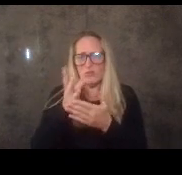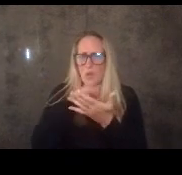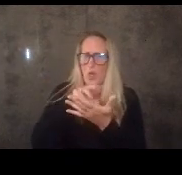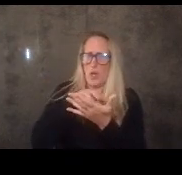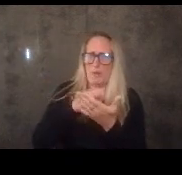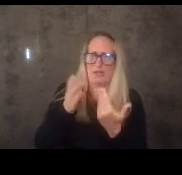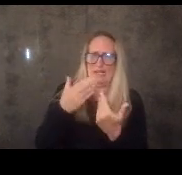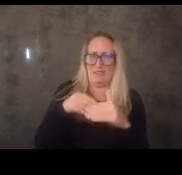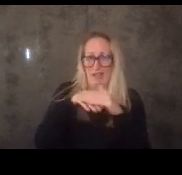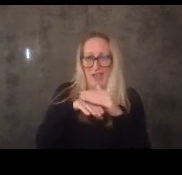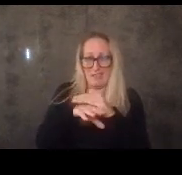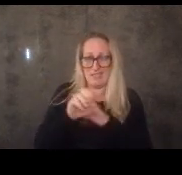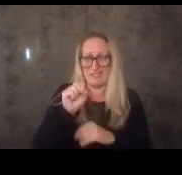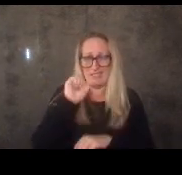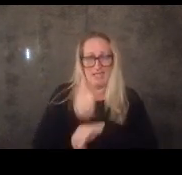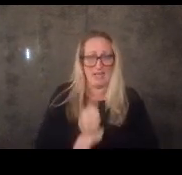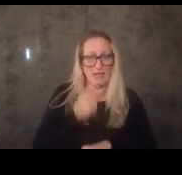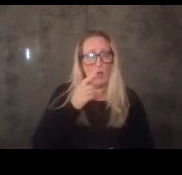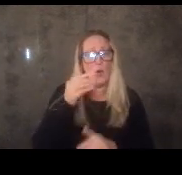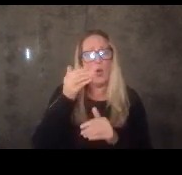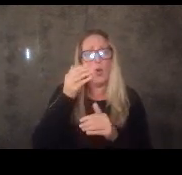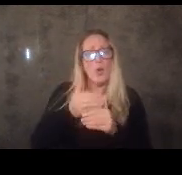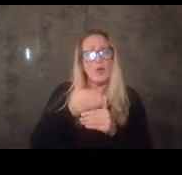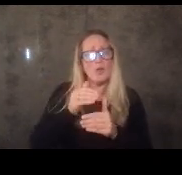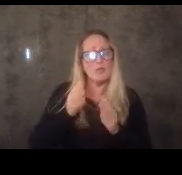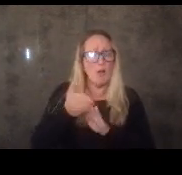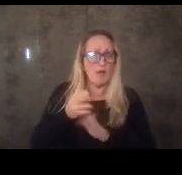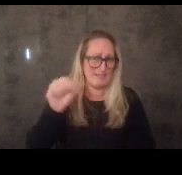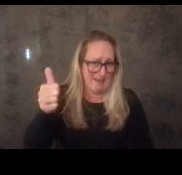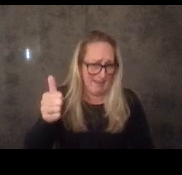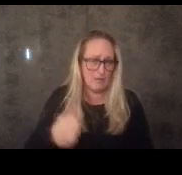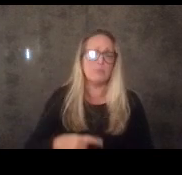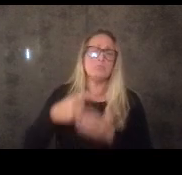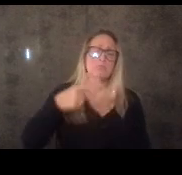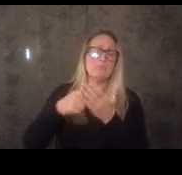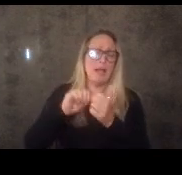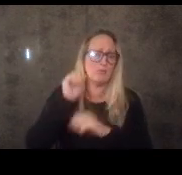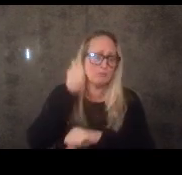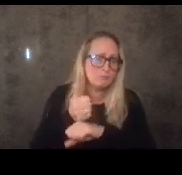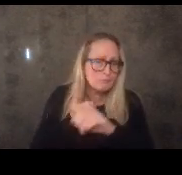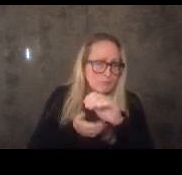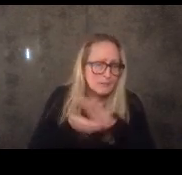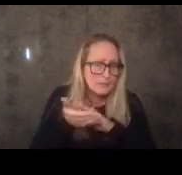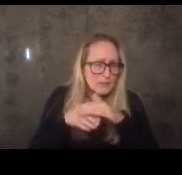access settings in the Windows Ten operating system. We went over how to create accessible content in our